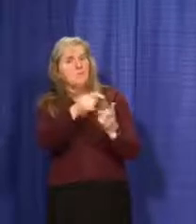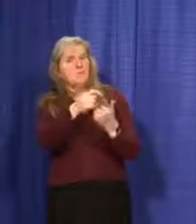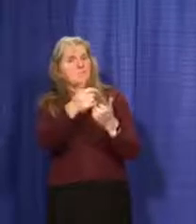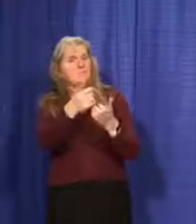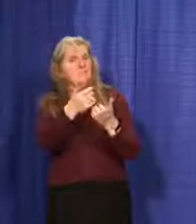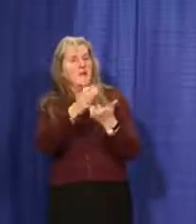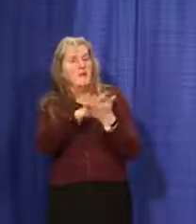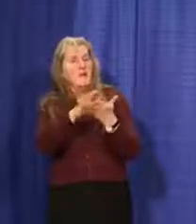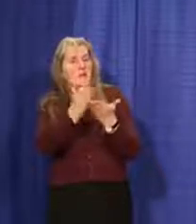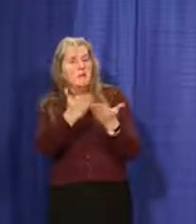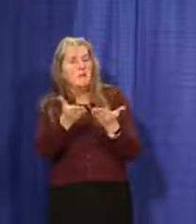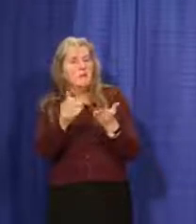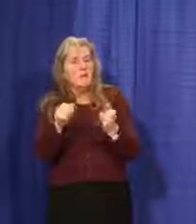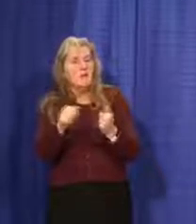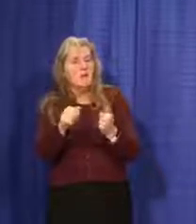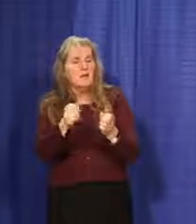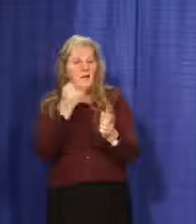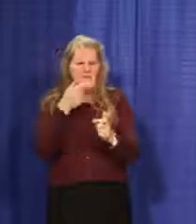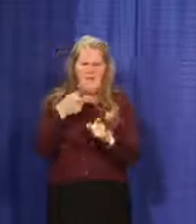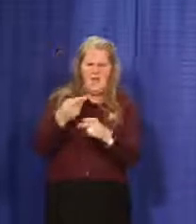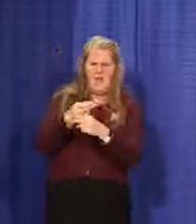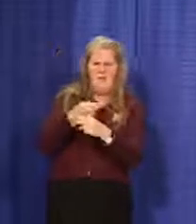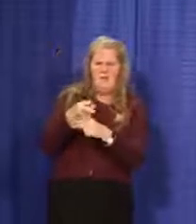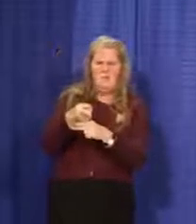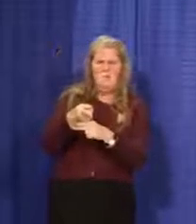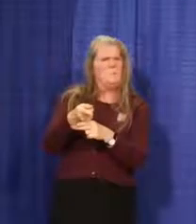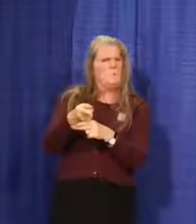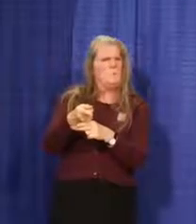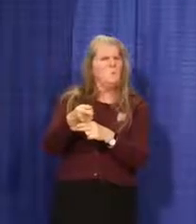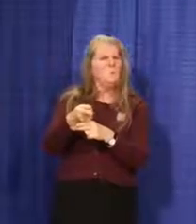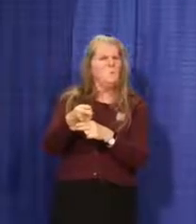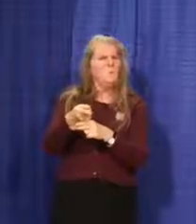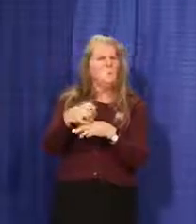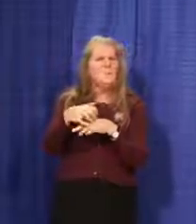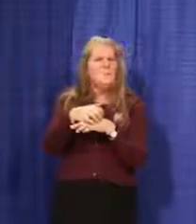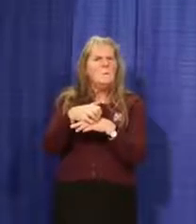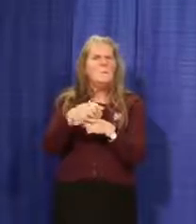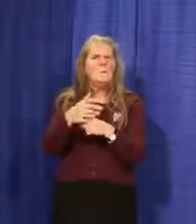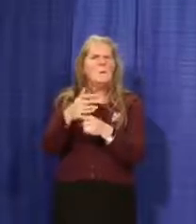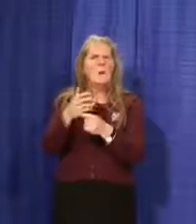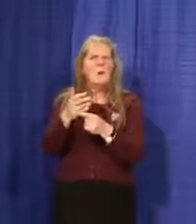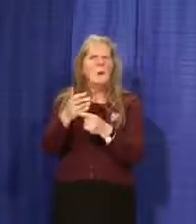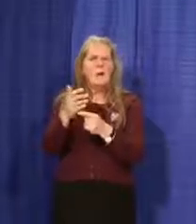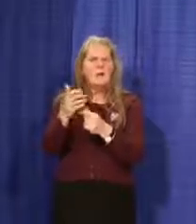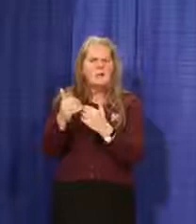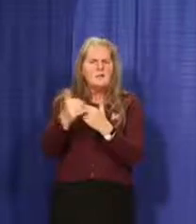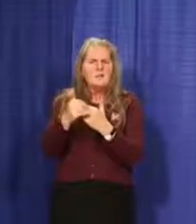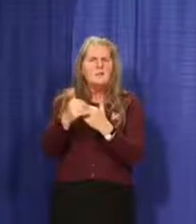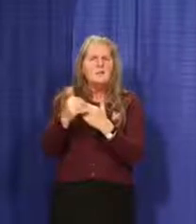And make sure that if there are product being used that are particularly irritating or